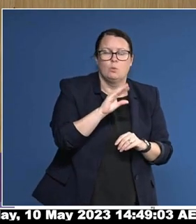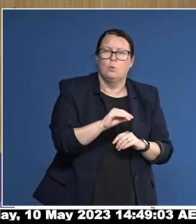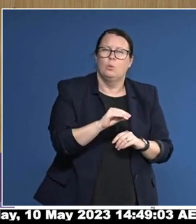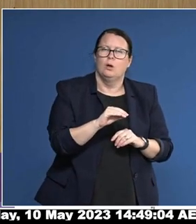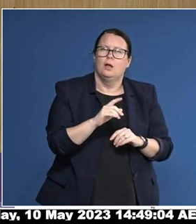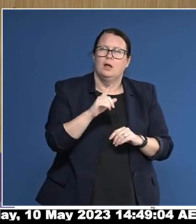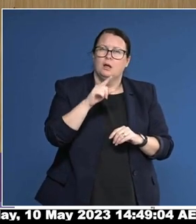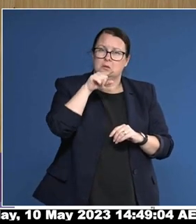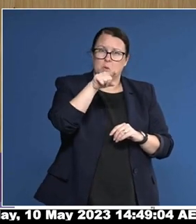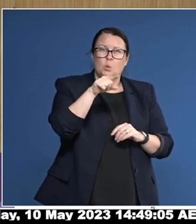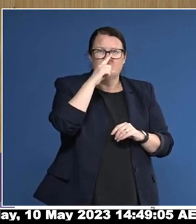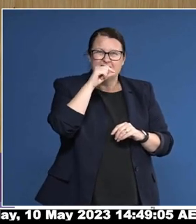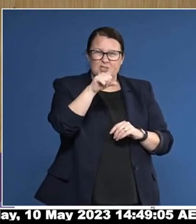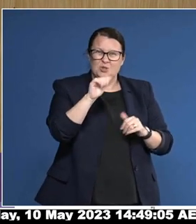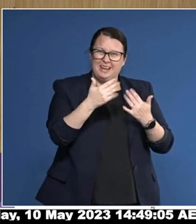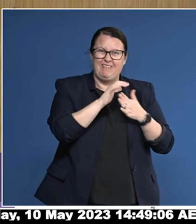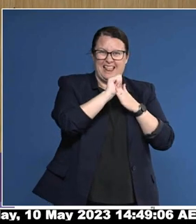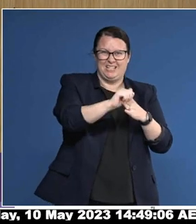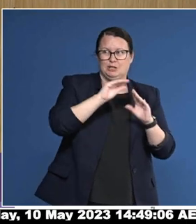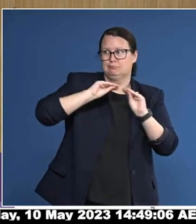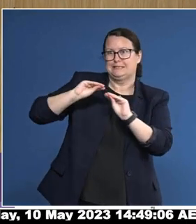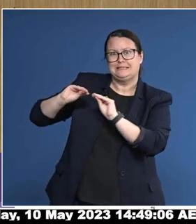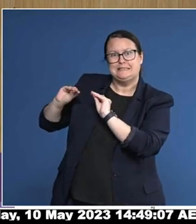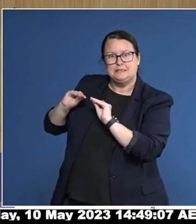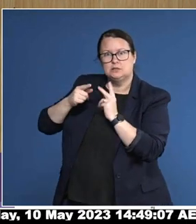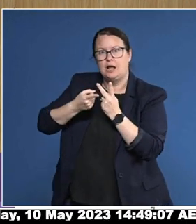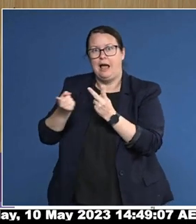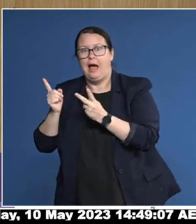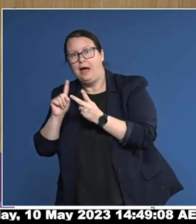terms of improving knowledge and understanding of practices in those agencies